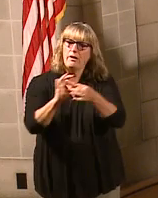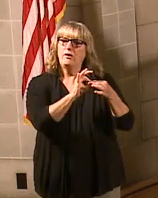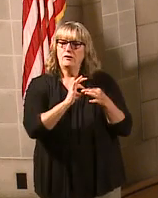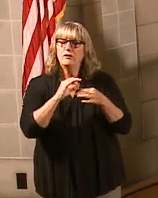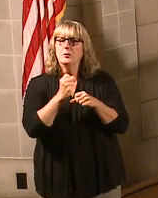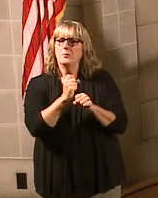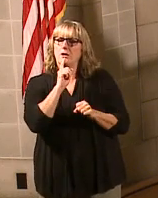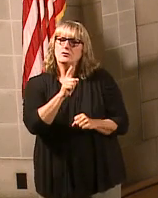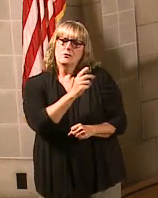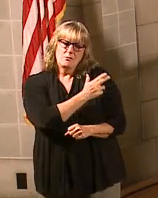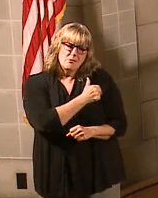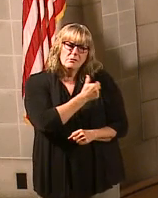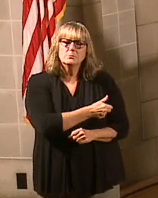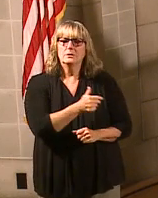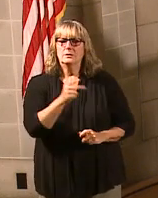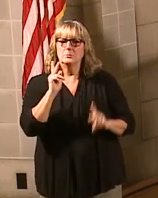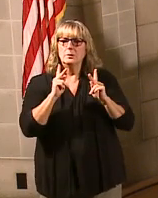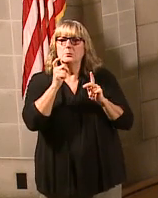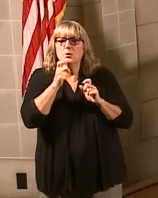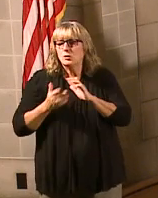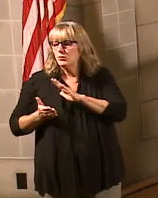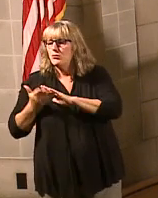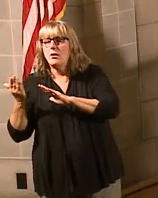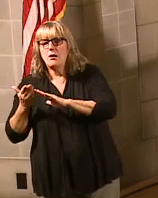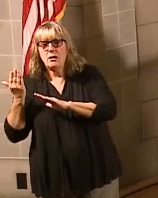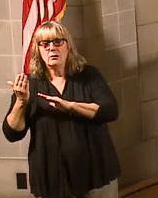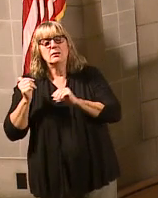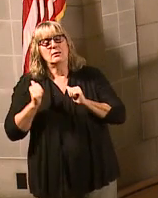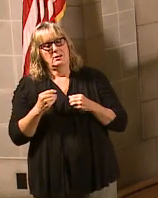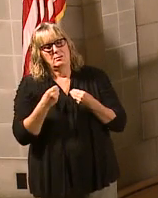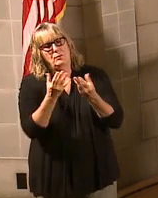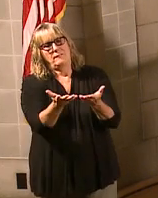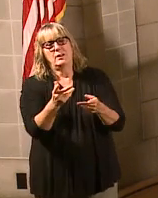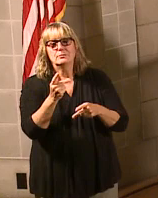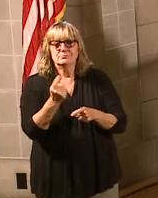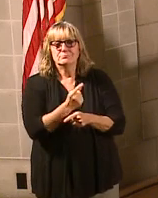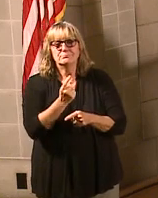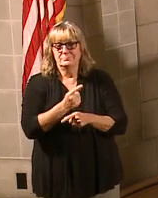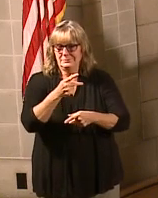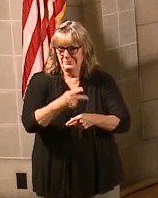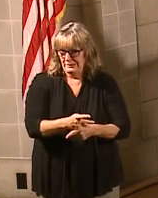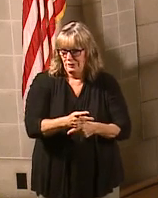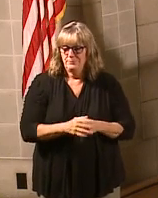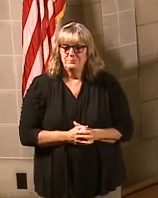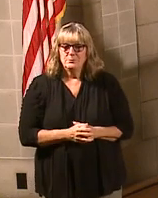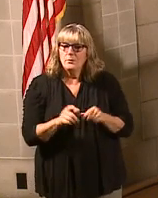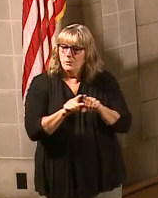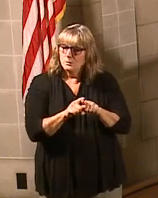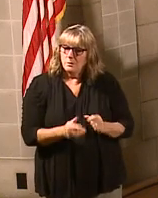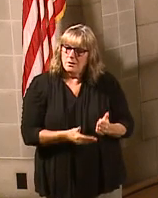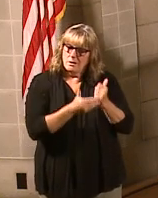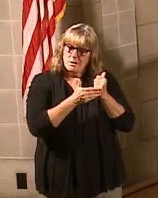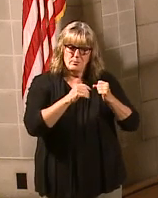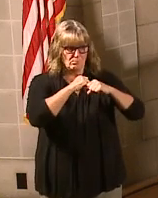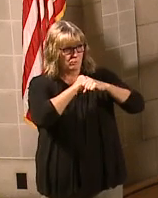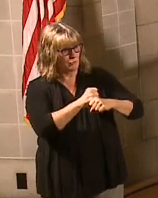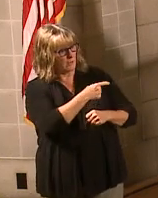GRANDMA, GRANDPA OR CHILD HAS THE MEDICAL CARE THEY ALL DESERVE. WORKING TOGETHER, WE CAN MAKE